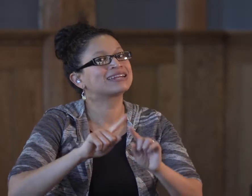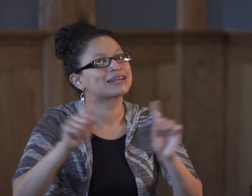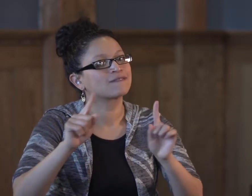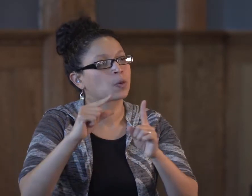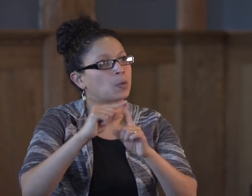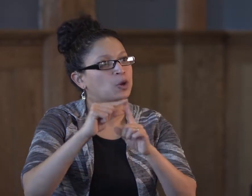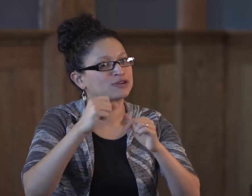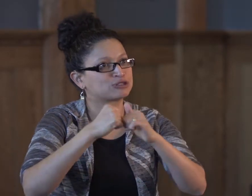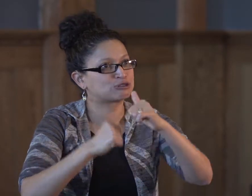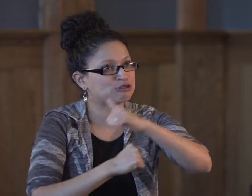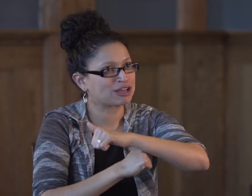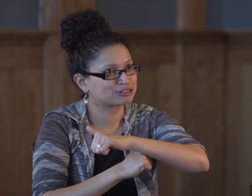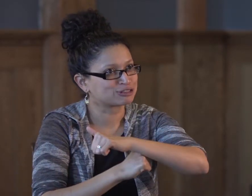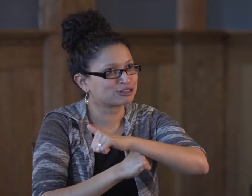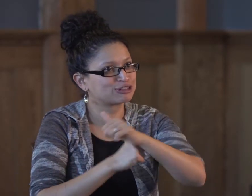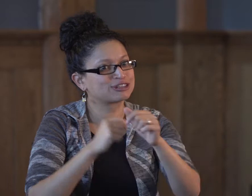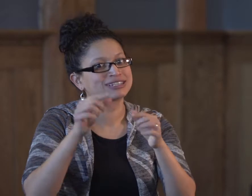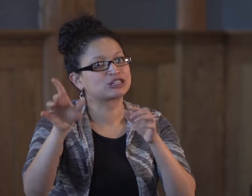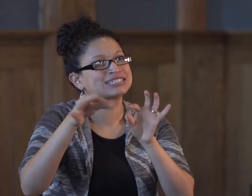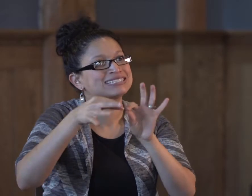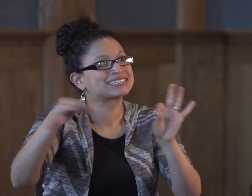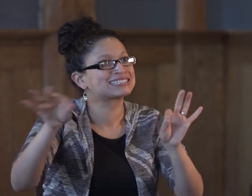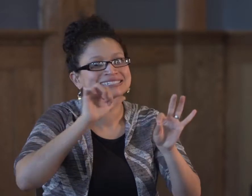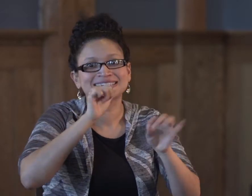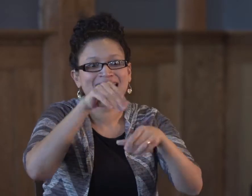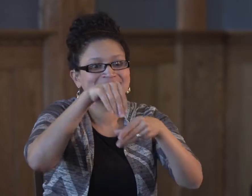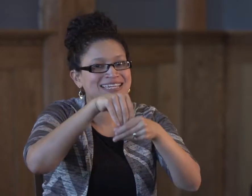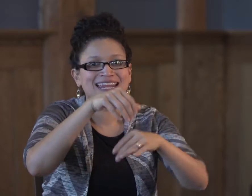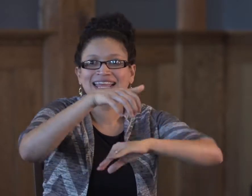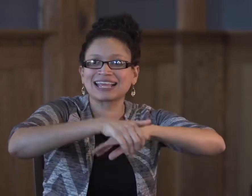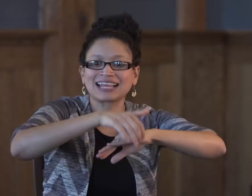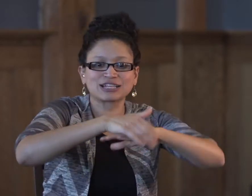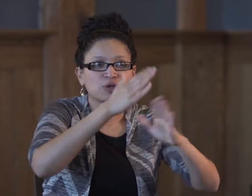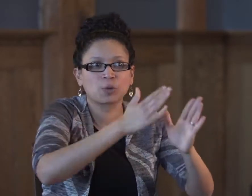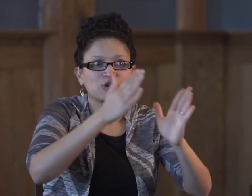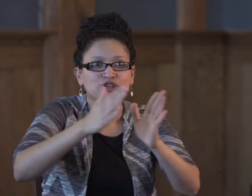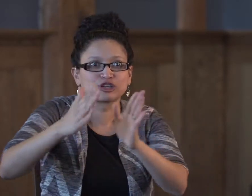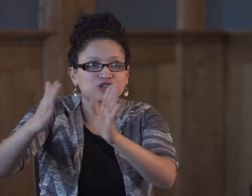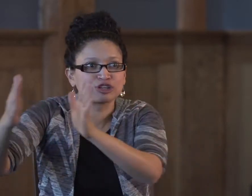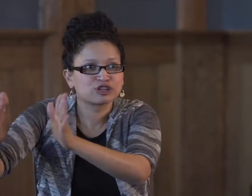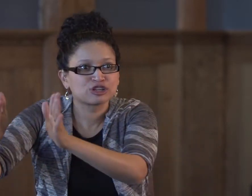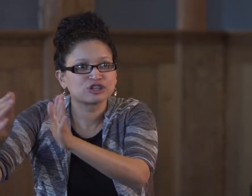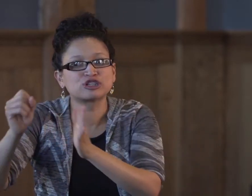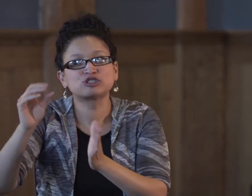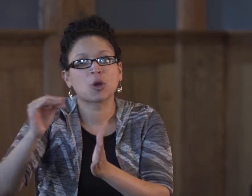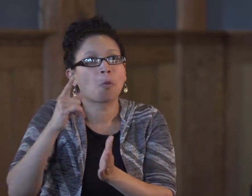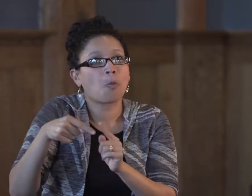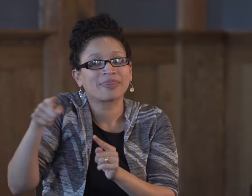they will simply attempt to write in ASL grammatical structure, which is not similar to English